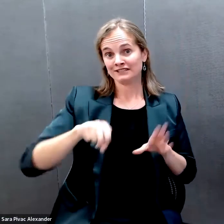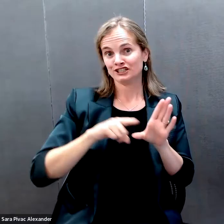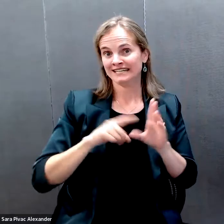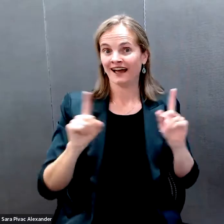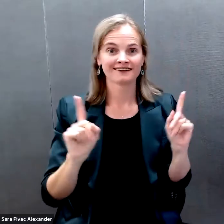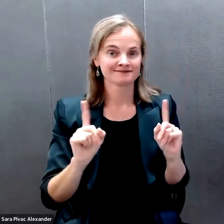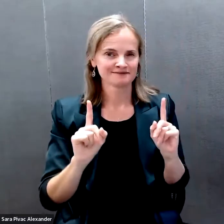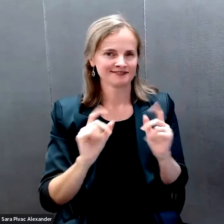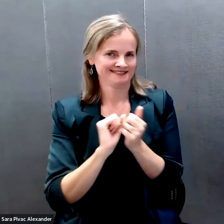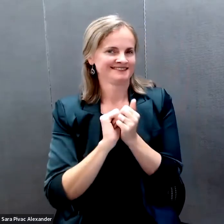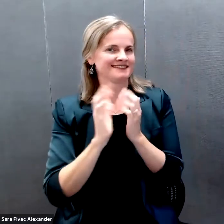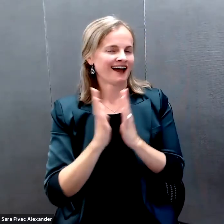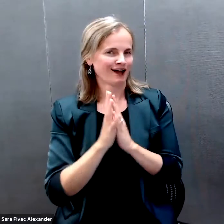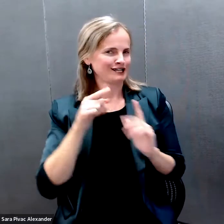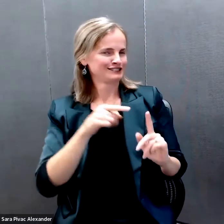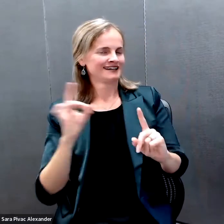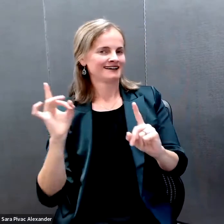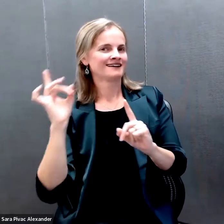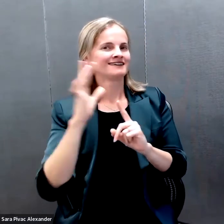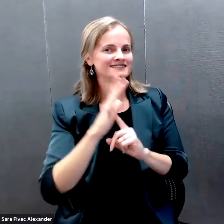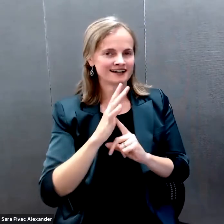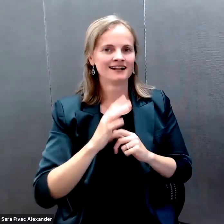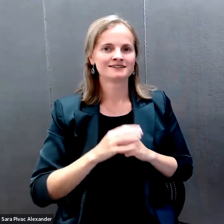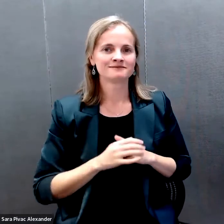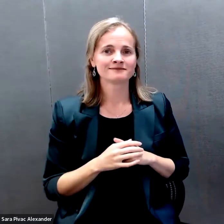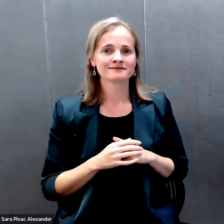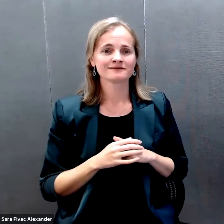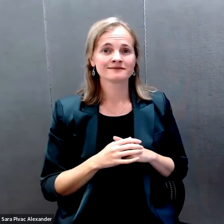so the theme for this year's NZSL week is sign language is essential